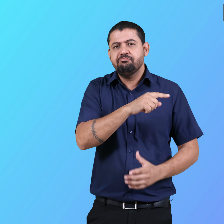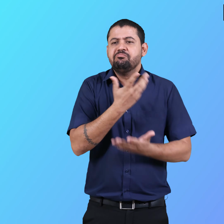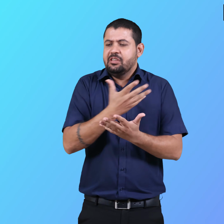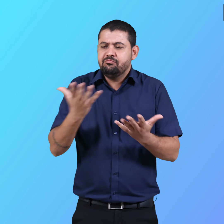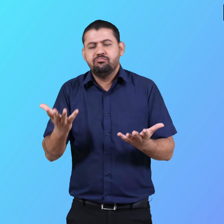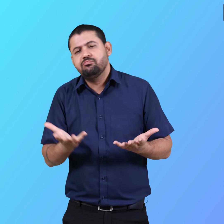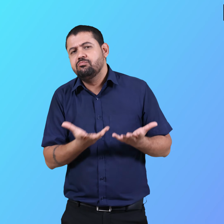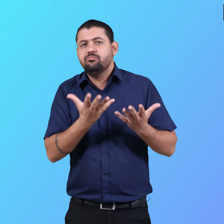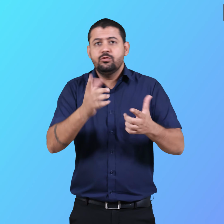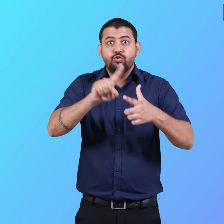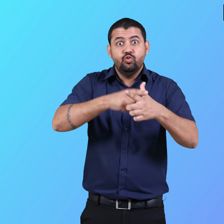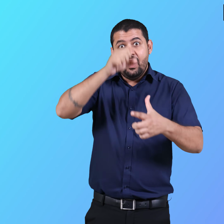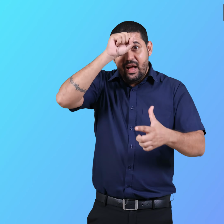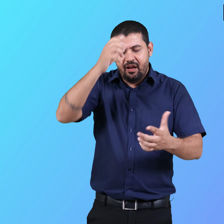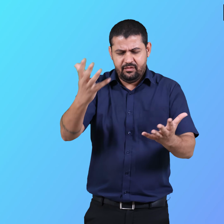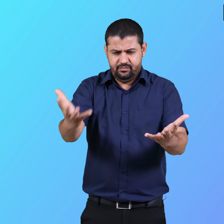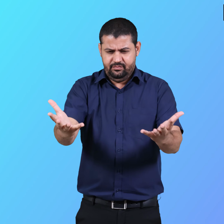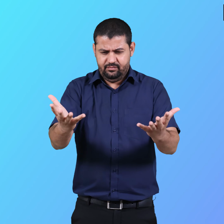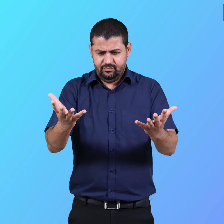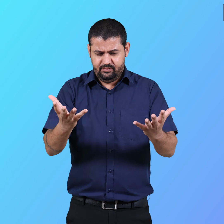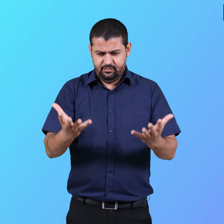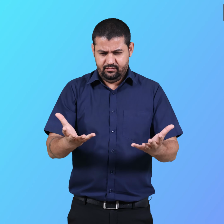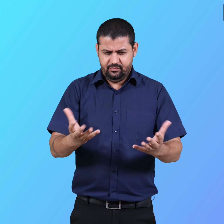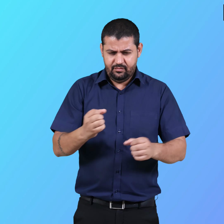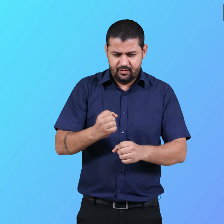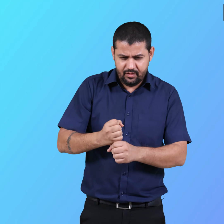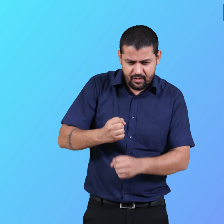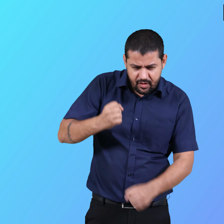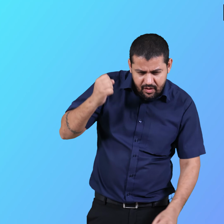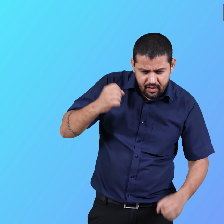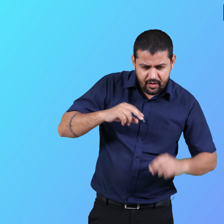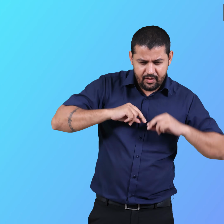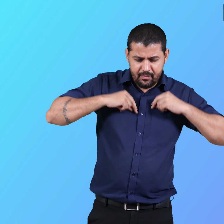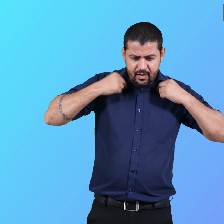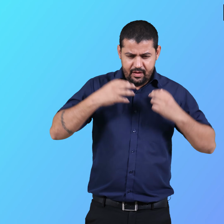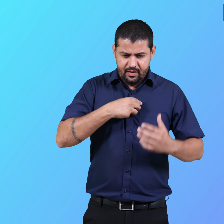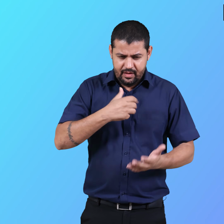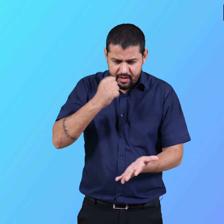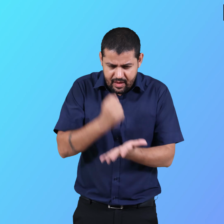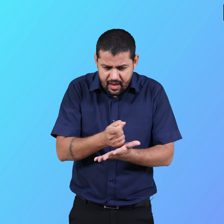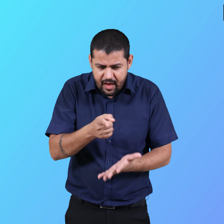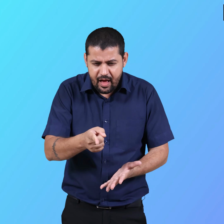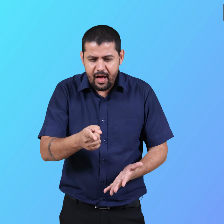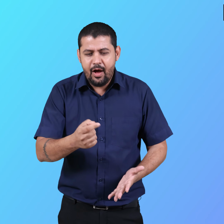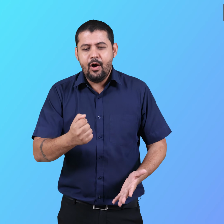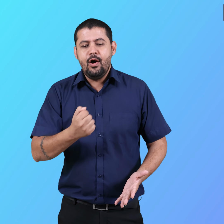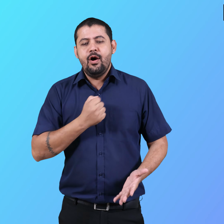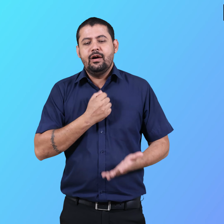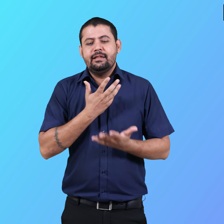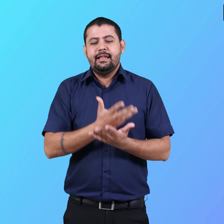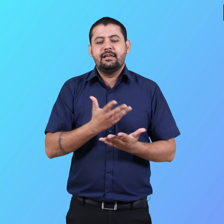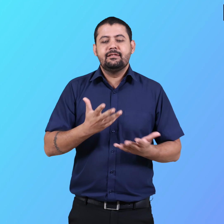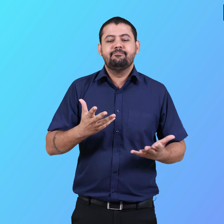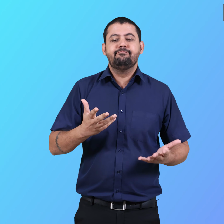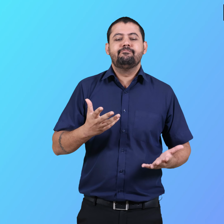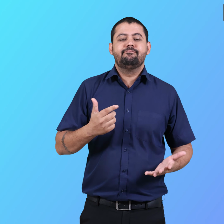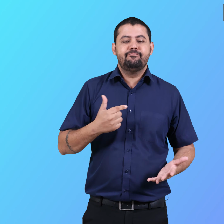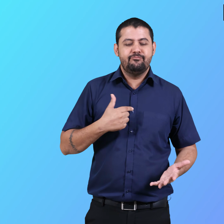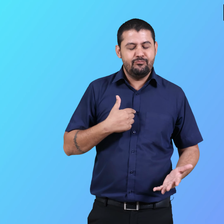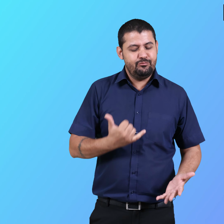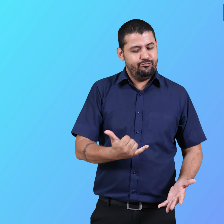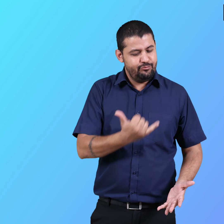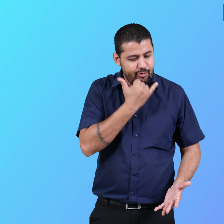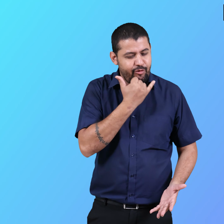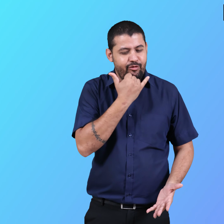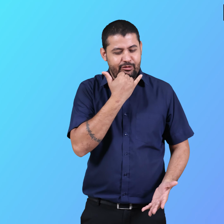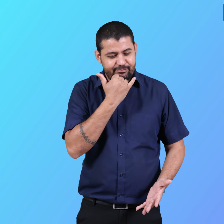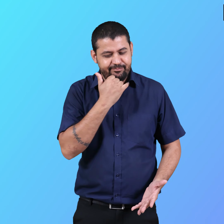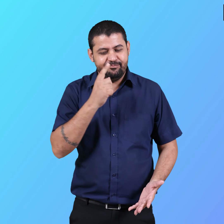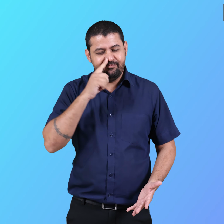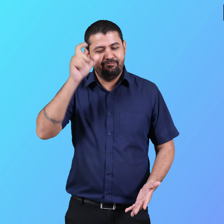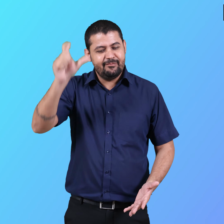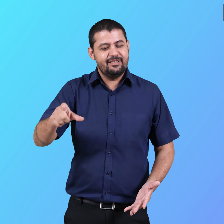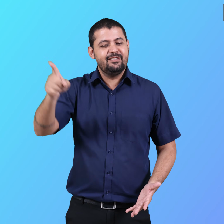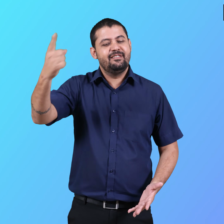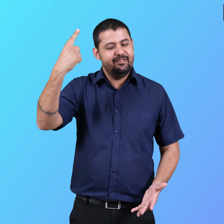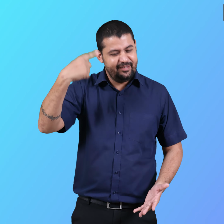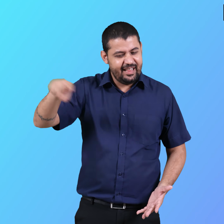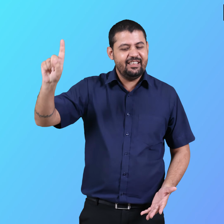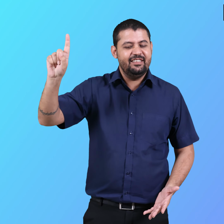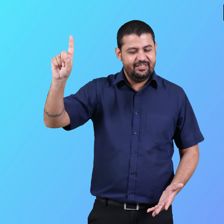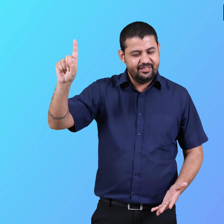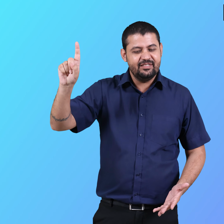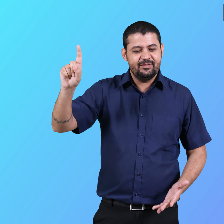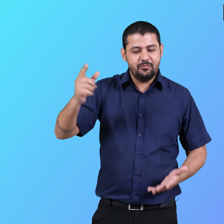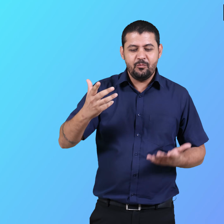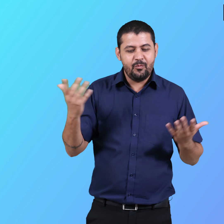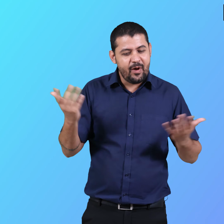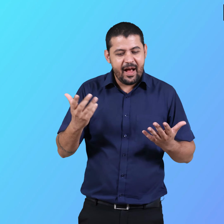Judah recognized the things and said, “She was right to do what she did, because I was wrong.